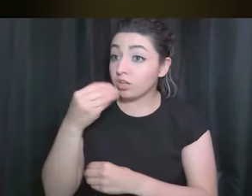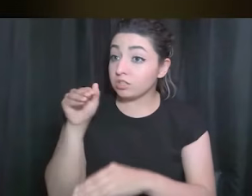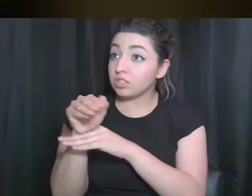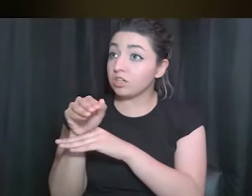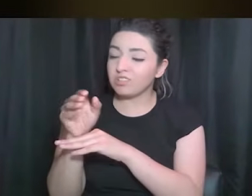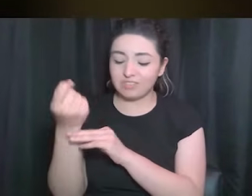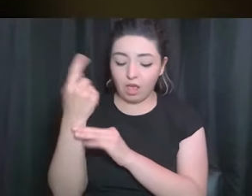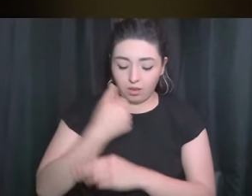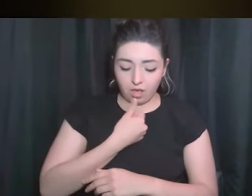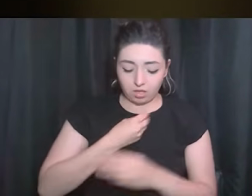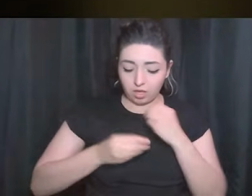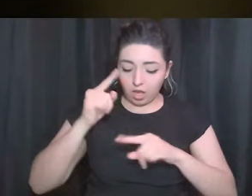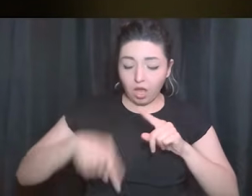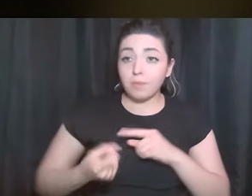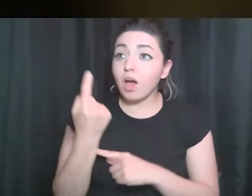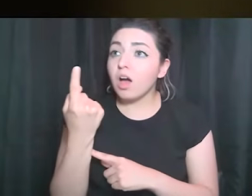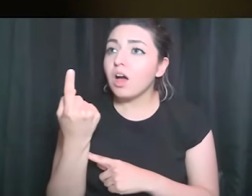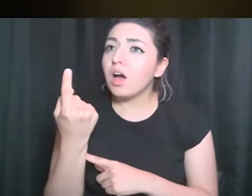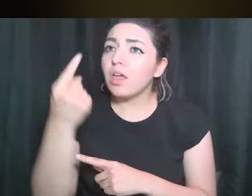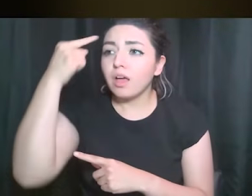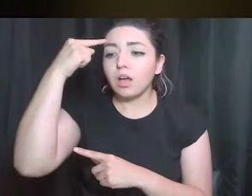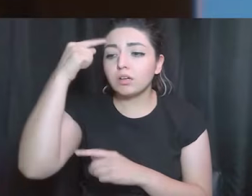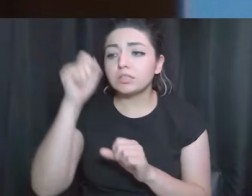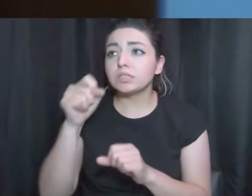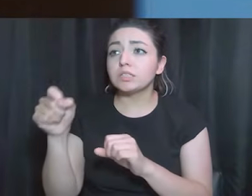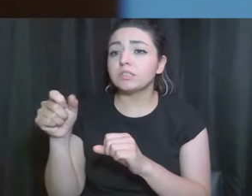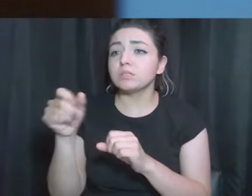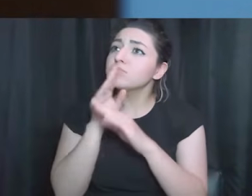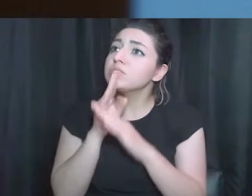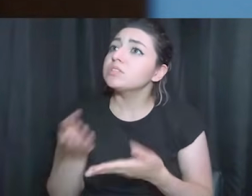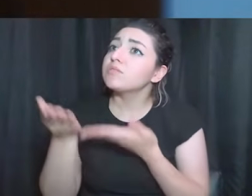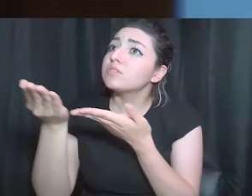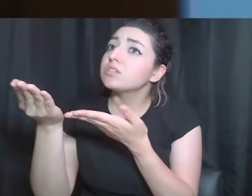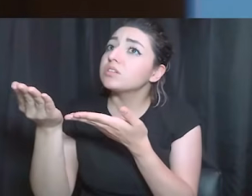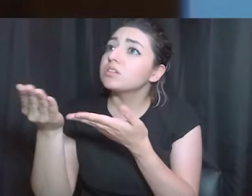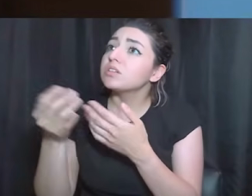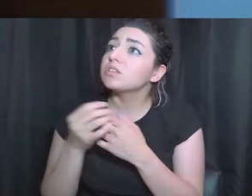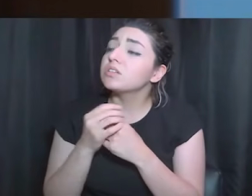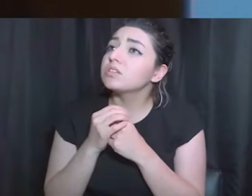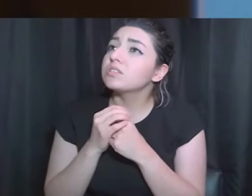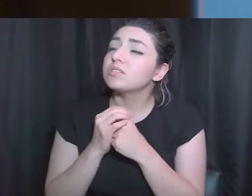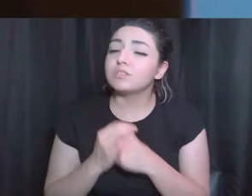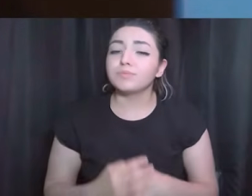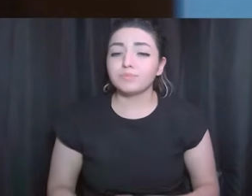I brought dinner. I can't eat, of course, but I thought it might be a peace offering of some kind.